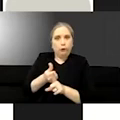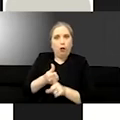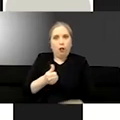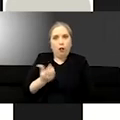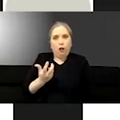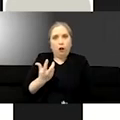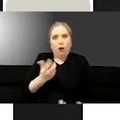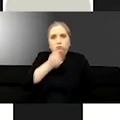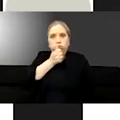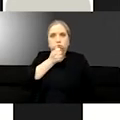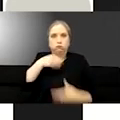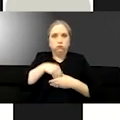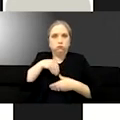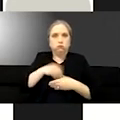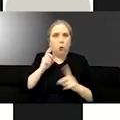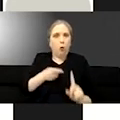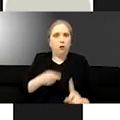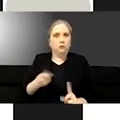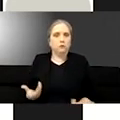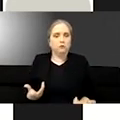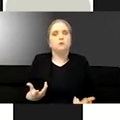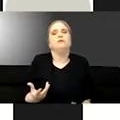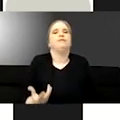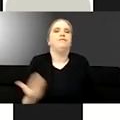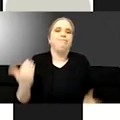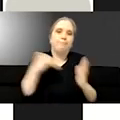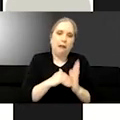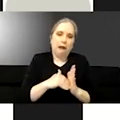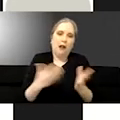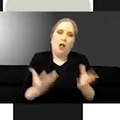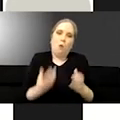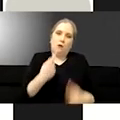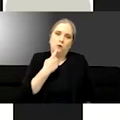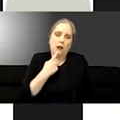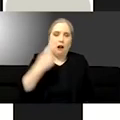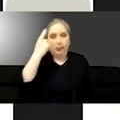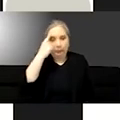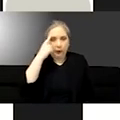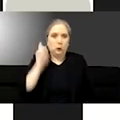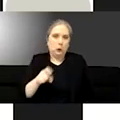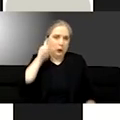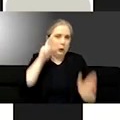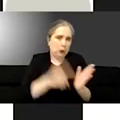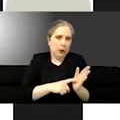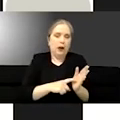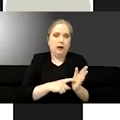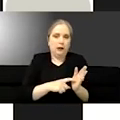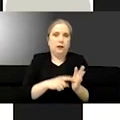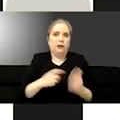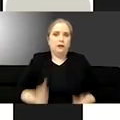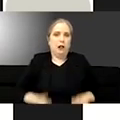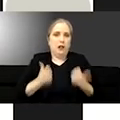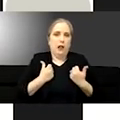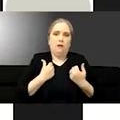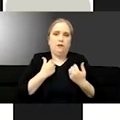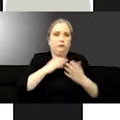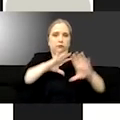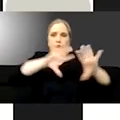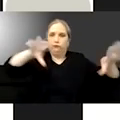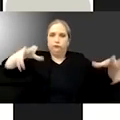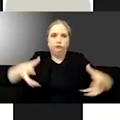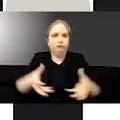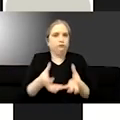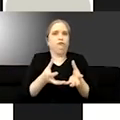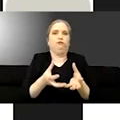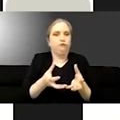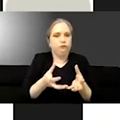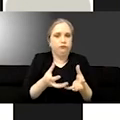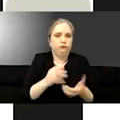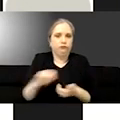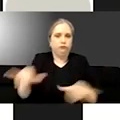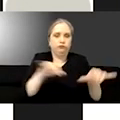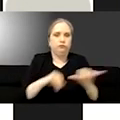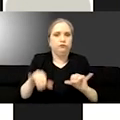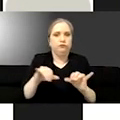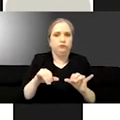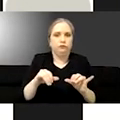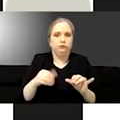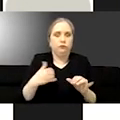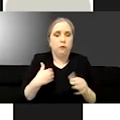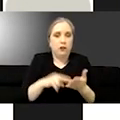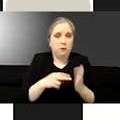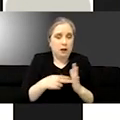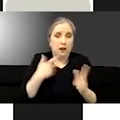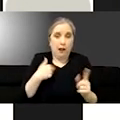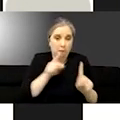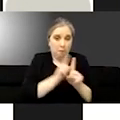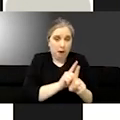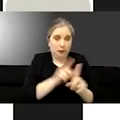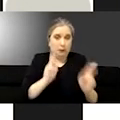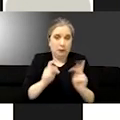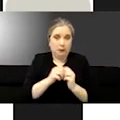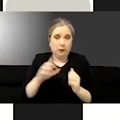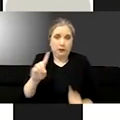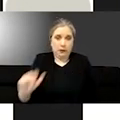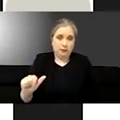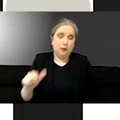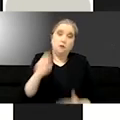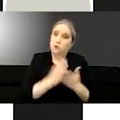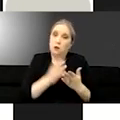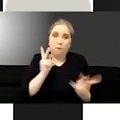Again, I want to say that I think we need to recognize that life is incremental, and by that, I mean -- and this is where I think having mentors, some of who have disabilities, some of whom don't, the issue is helping people pursue careers that they're interested in.